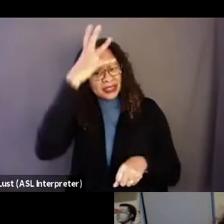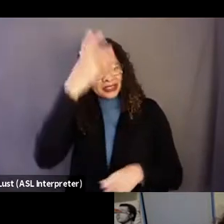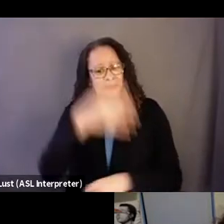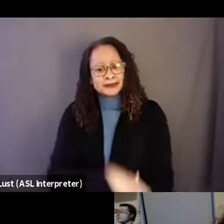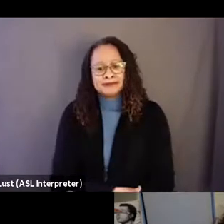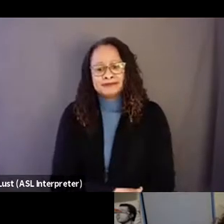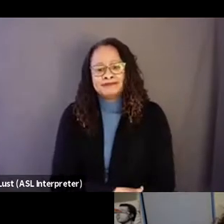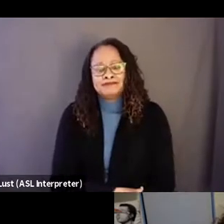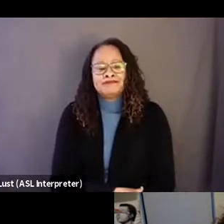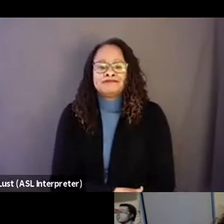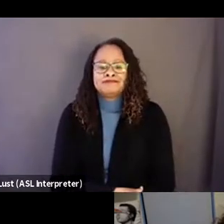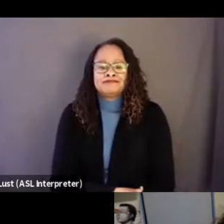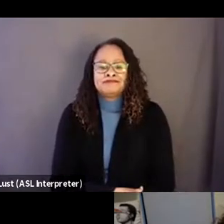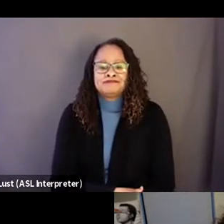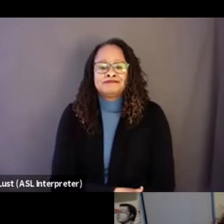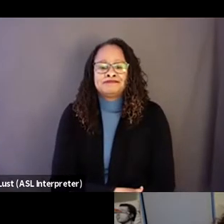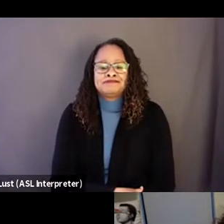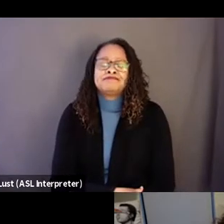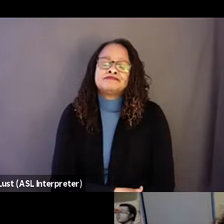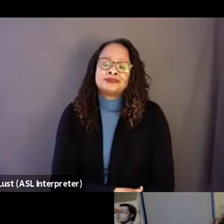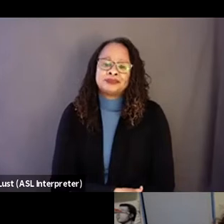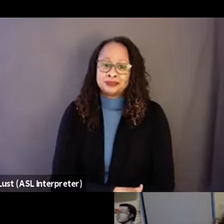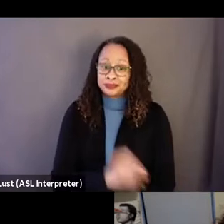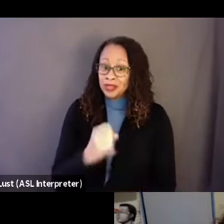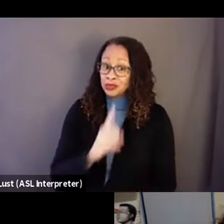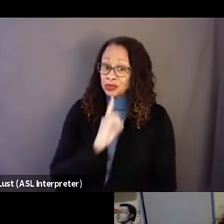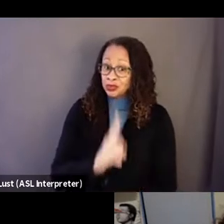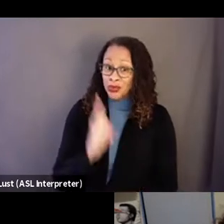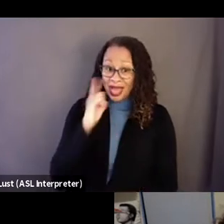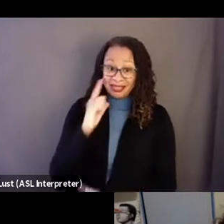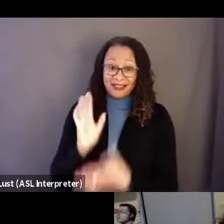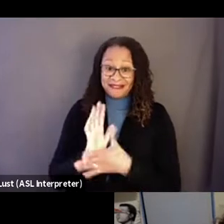Yeah, it's so true. And I think this film just did a really great job